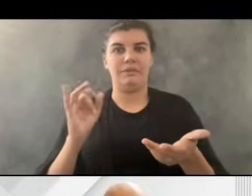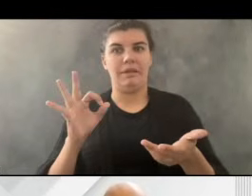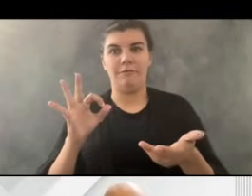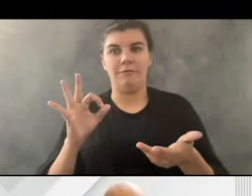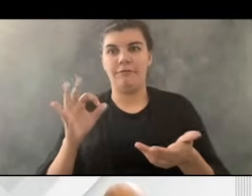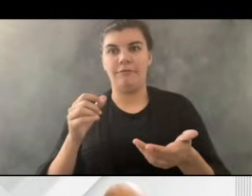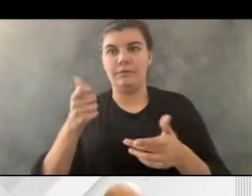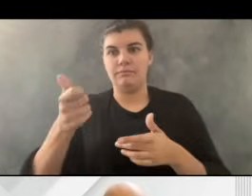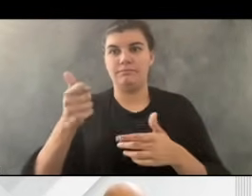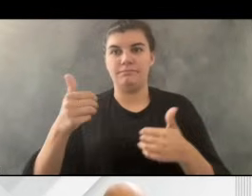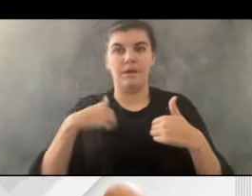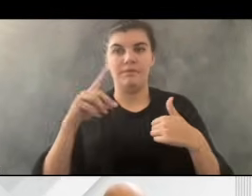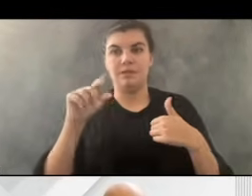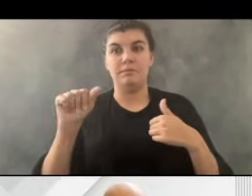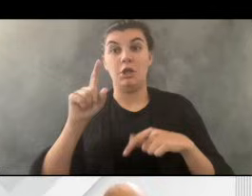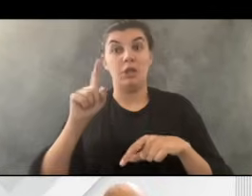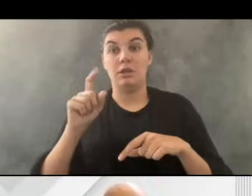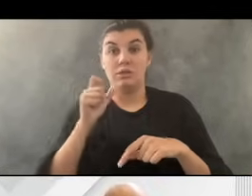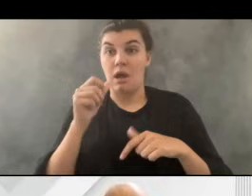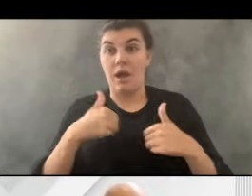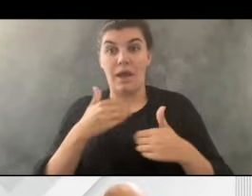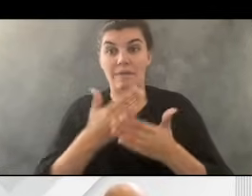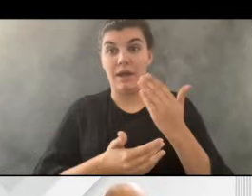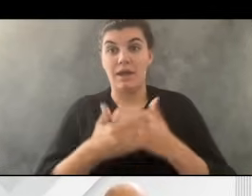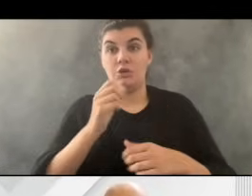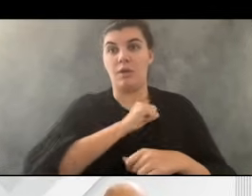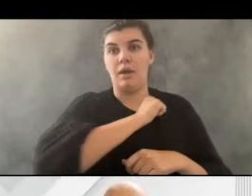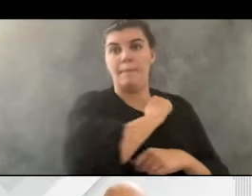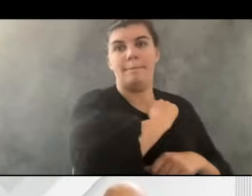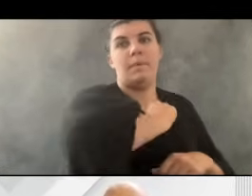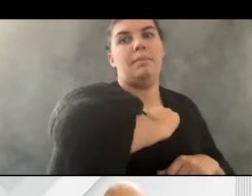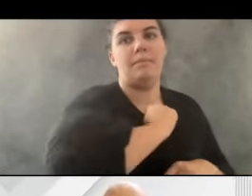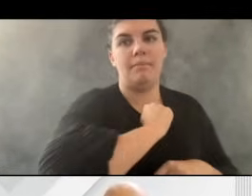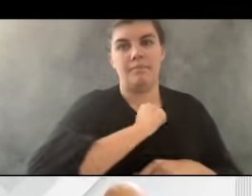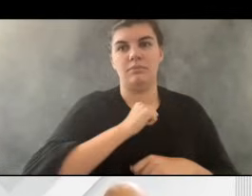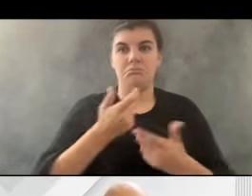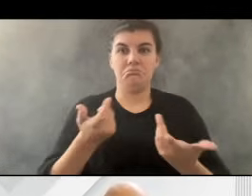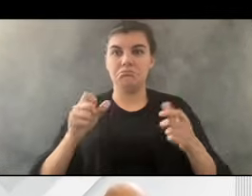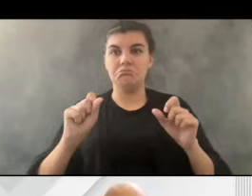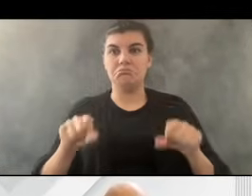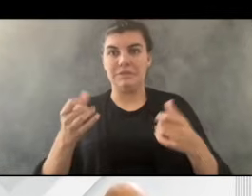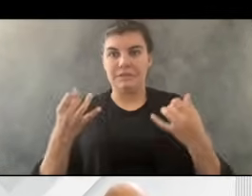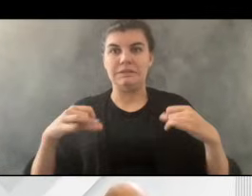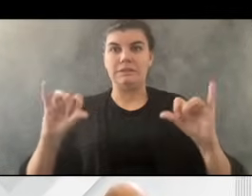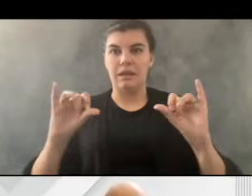where you don't have a hand, you can bump it with your elbow and still activate the signal.